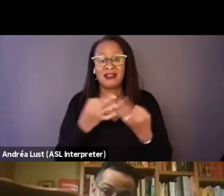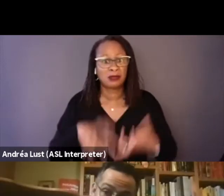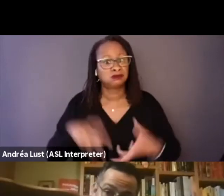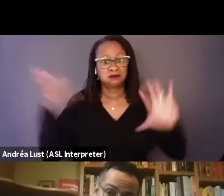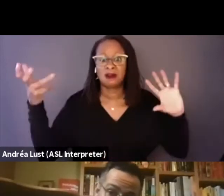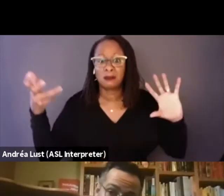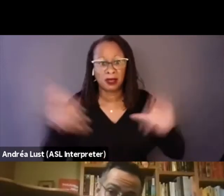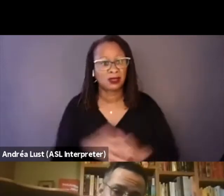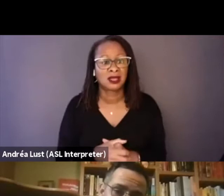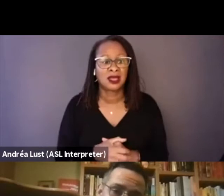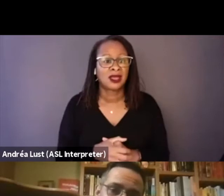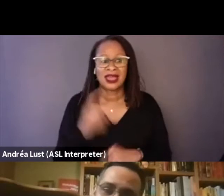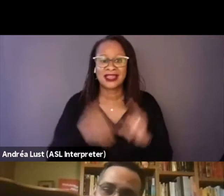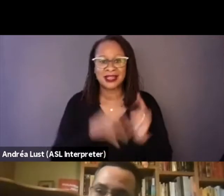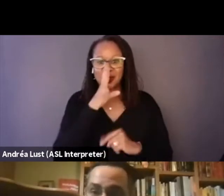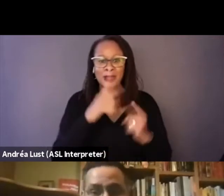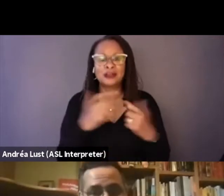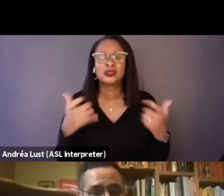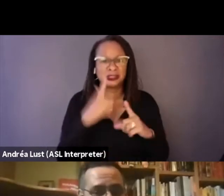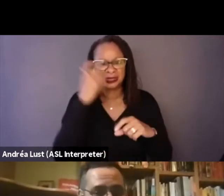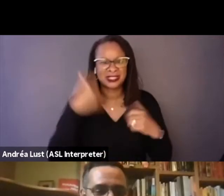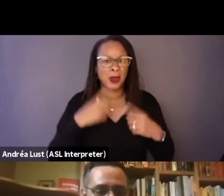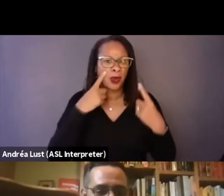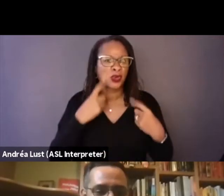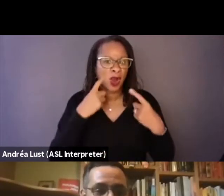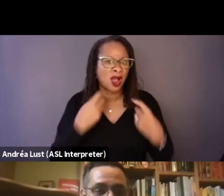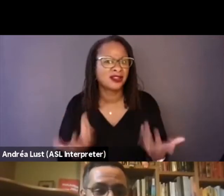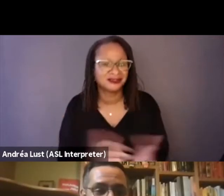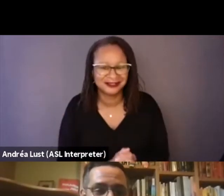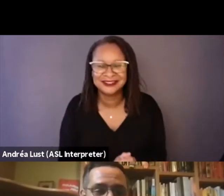I can't talk about it too much, I don't want to cry on camera but yeah, amazing.